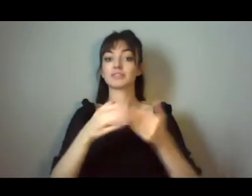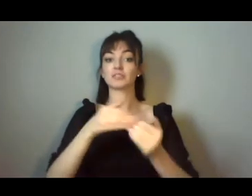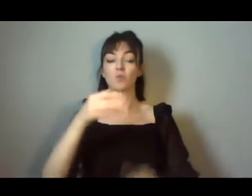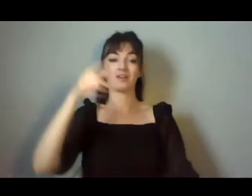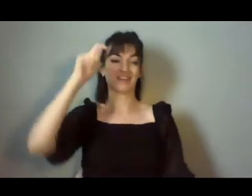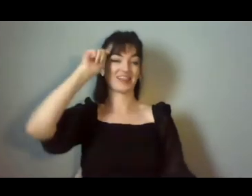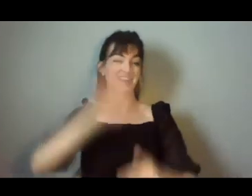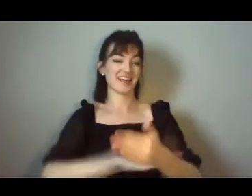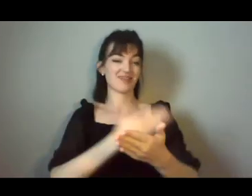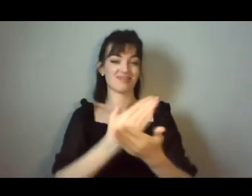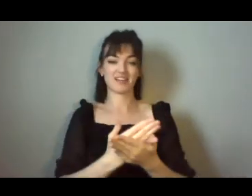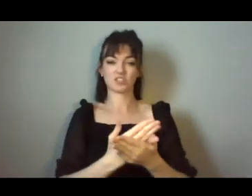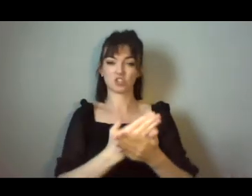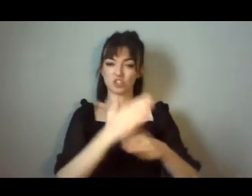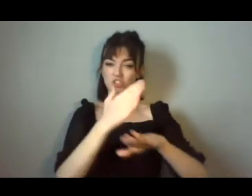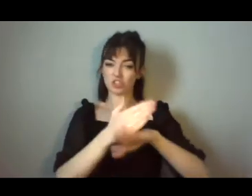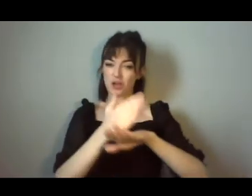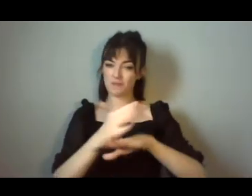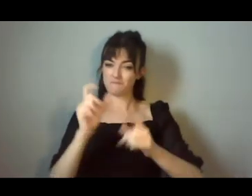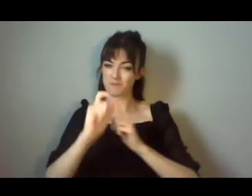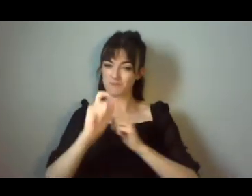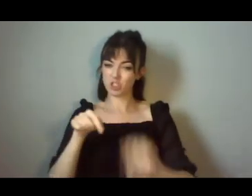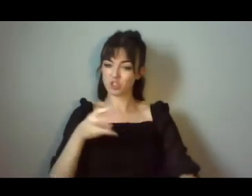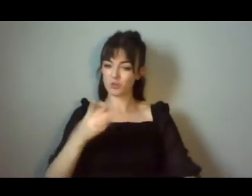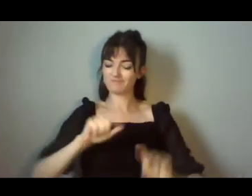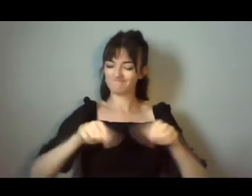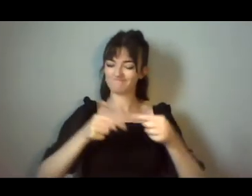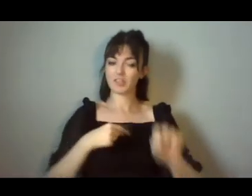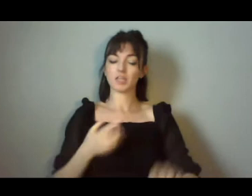is going to find particularly challenging. So in order to support the client, a solicitor